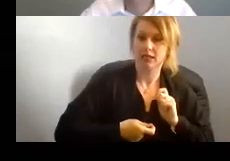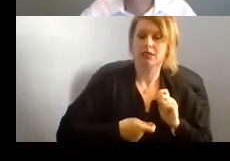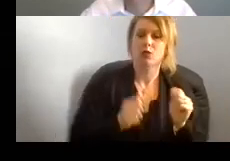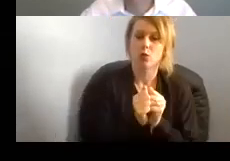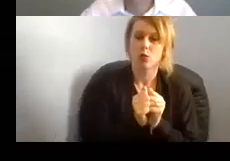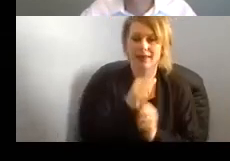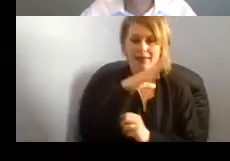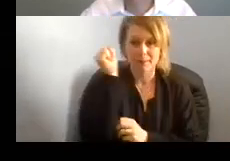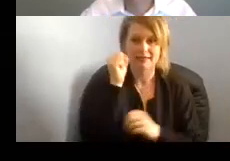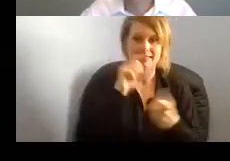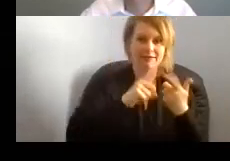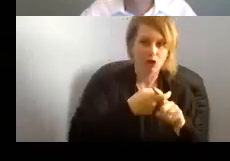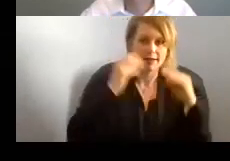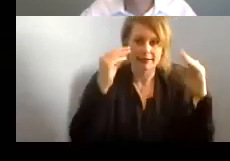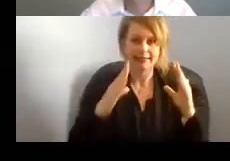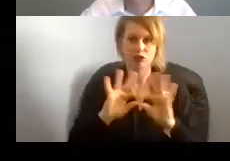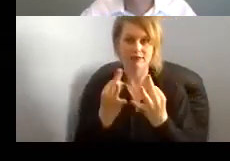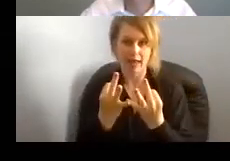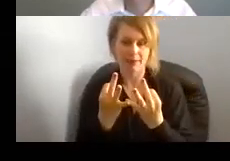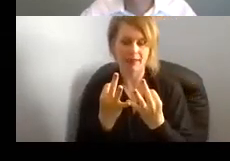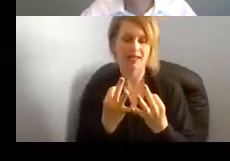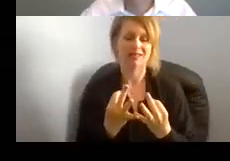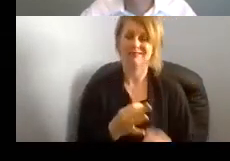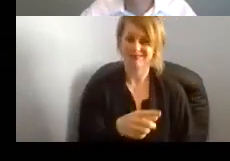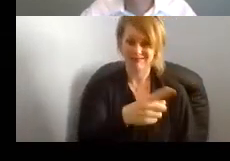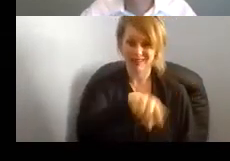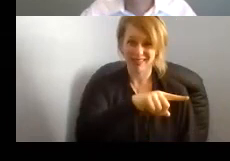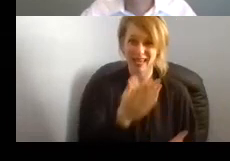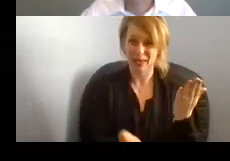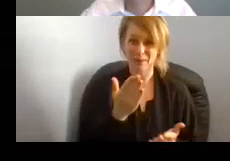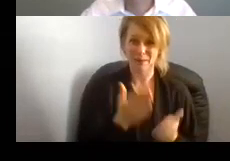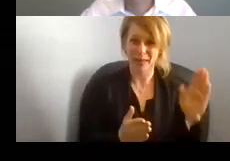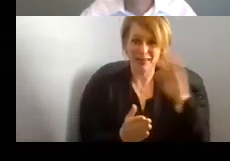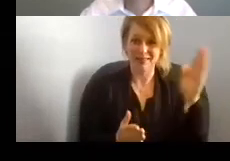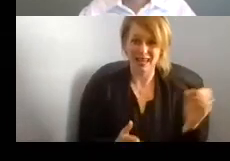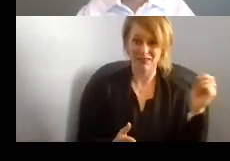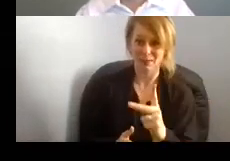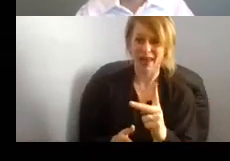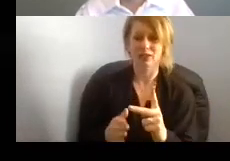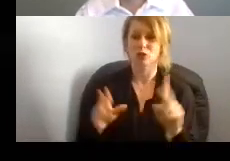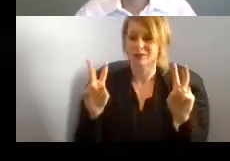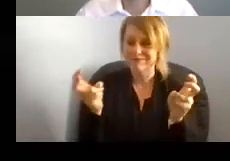teachers, some family members, and the fear that they may never go back to school as usual? - Okay.